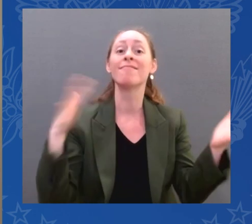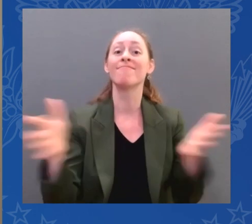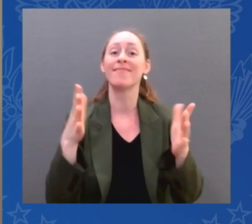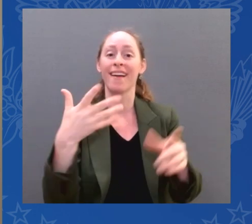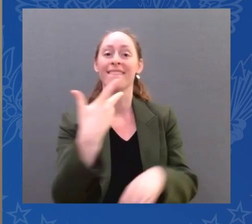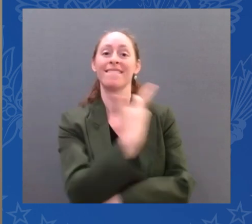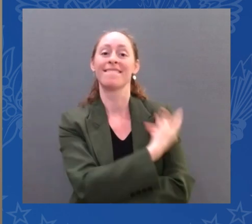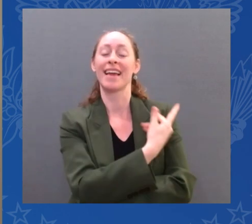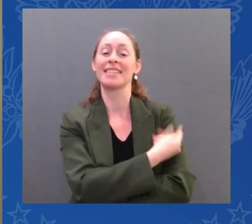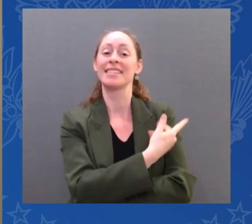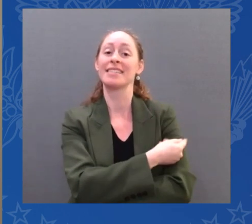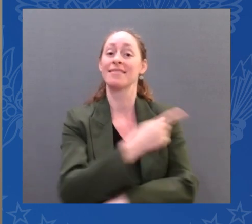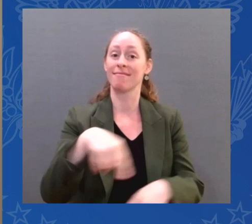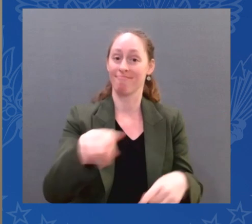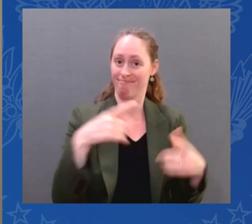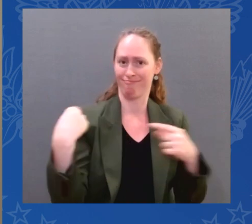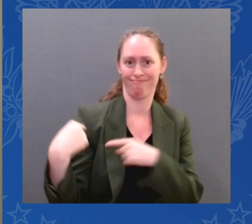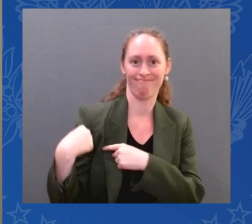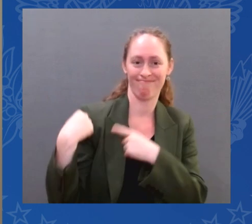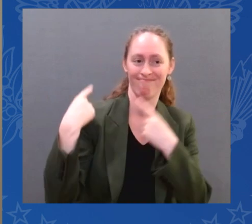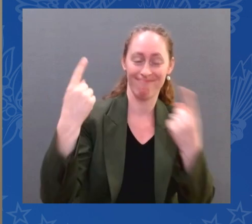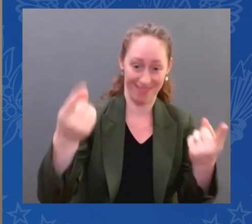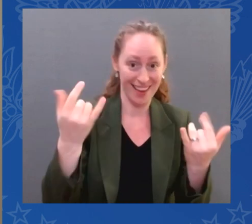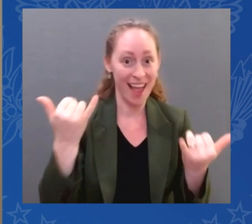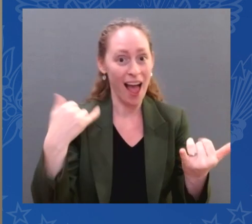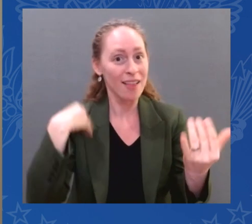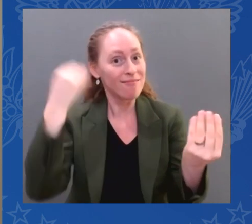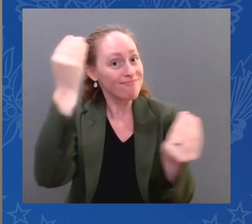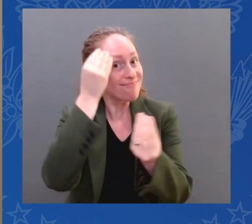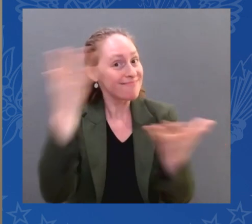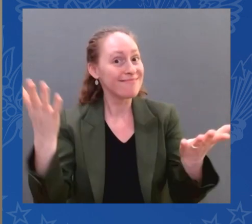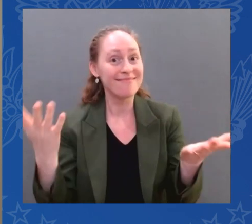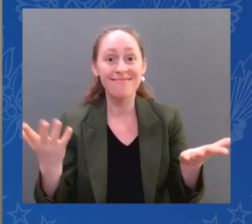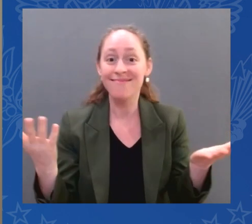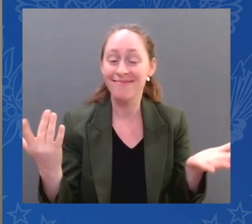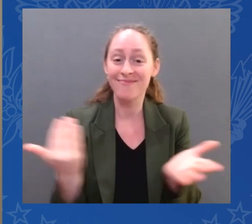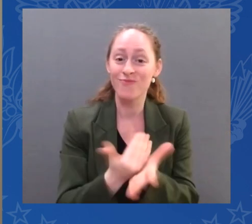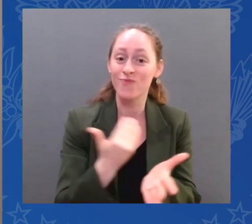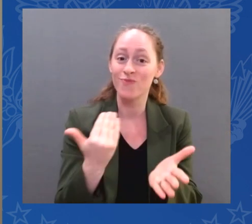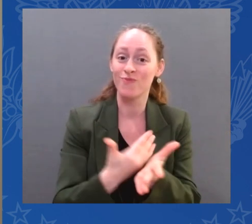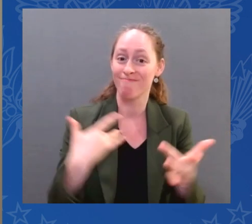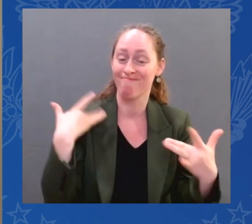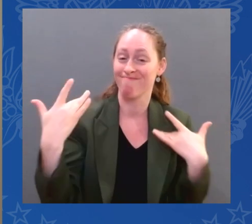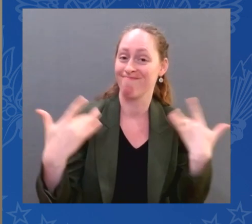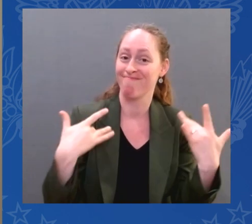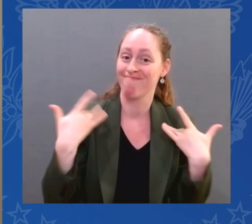of the eight COVID-19 service center throughout the district, where my responsibility